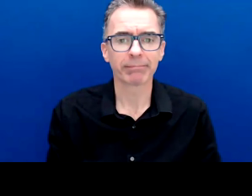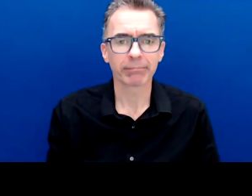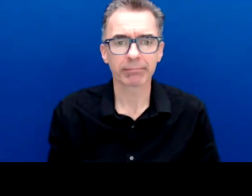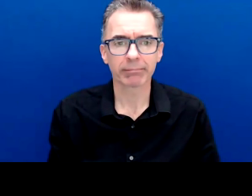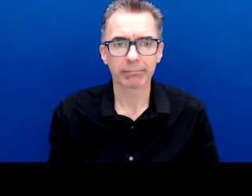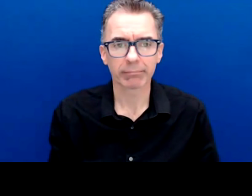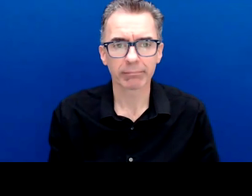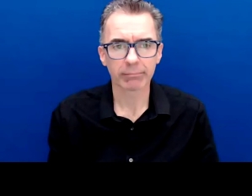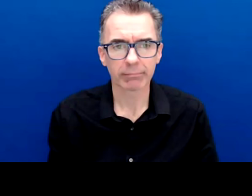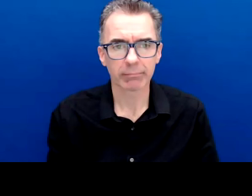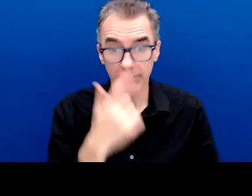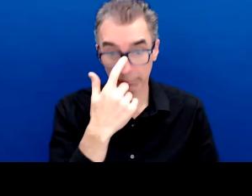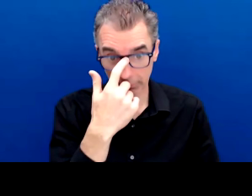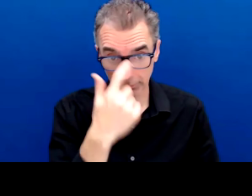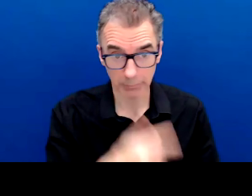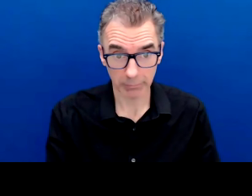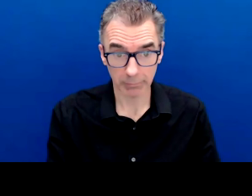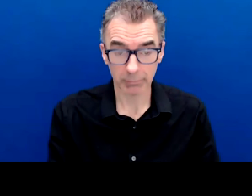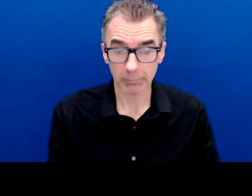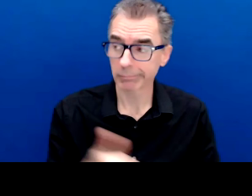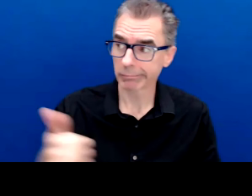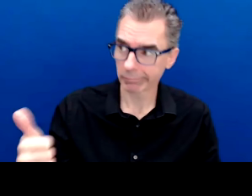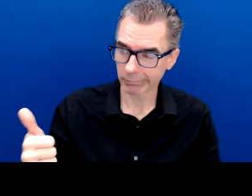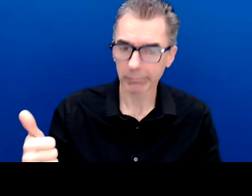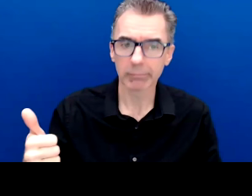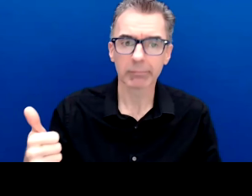Okay. So again, just what I've already talked about.